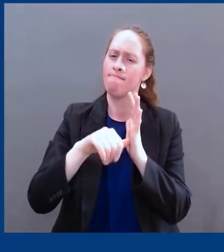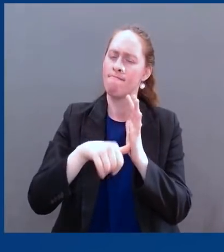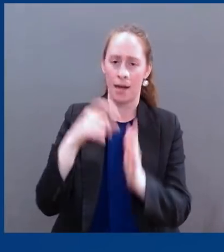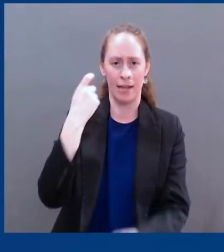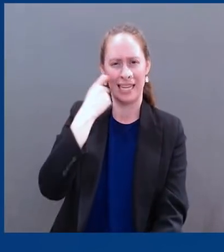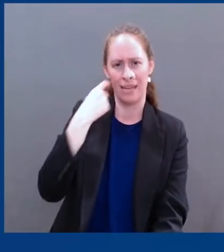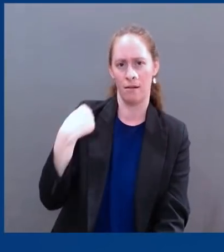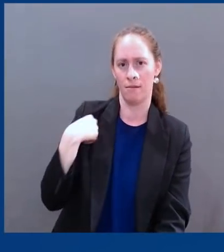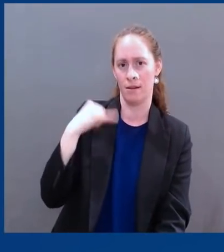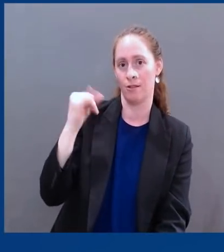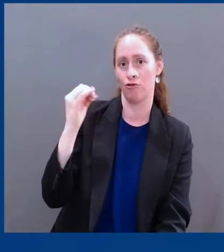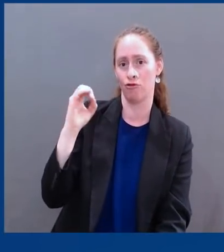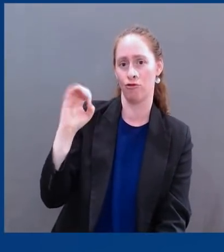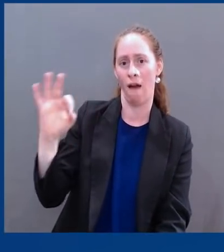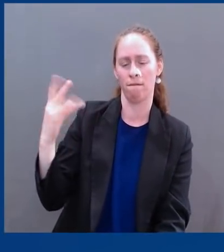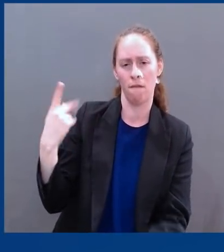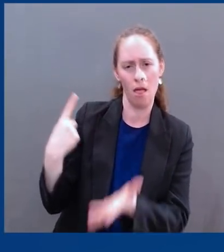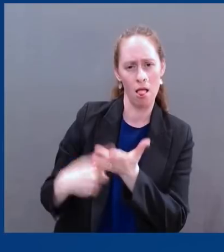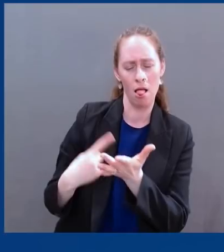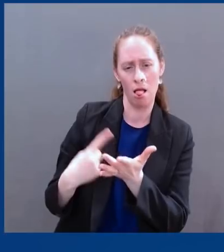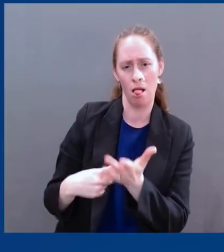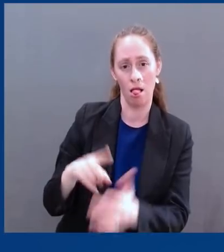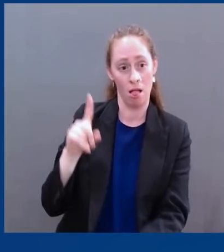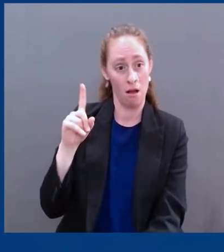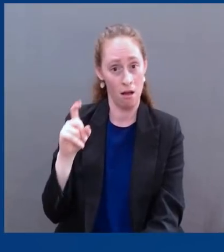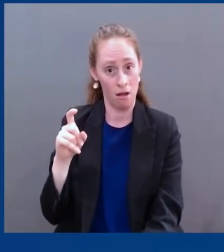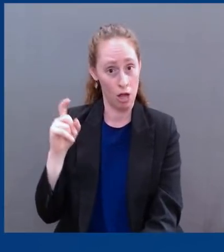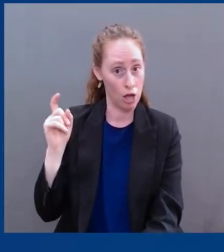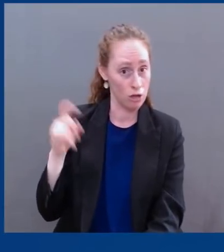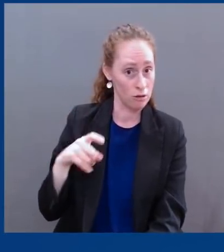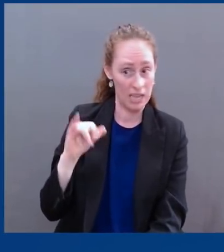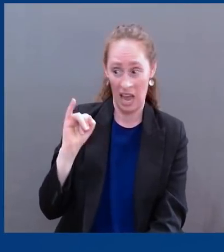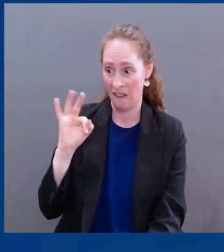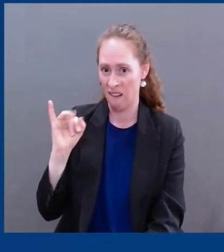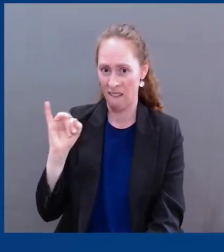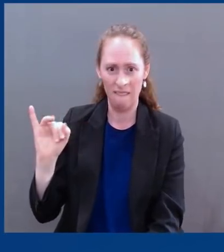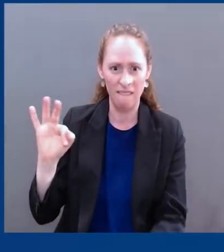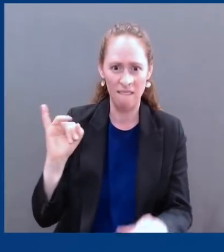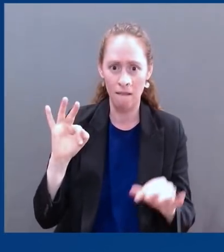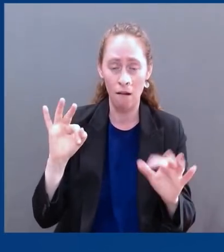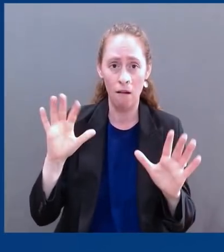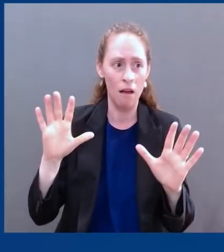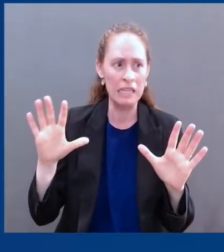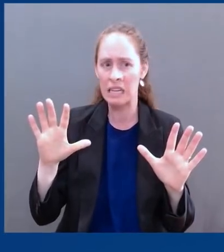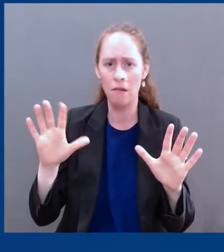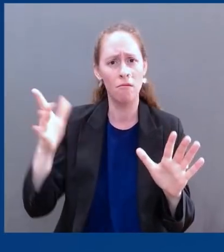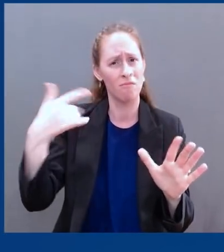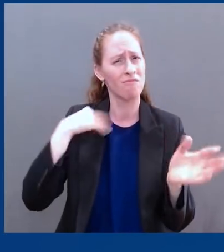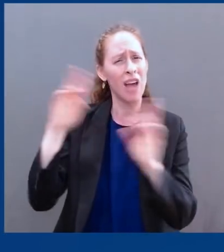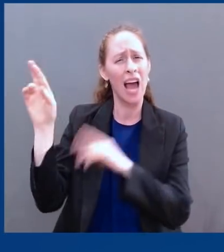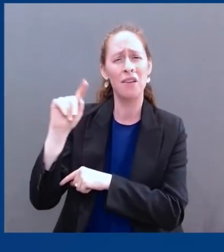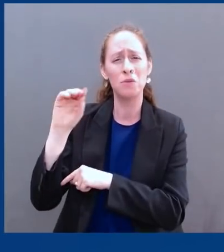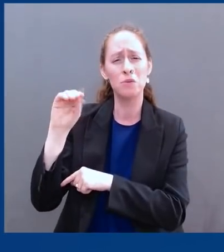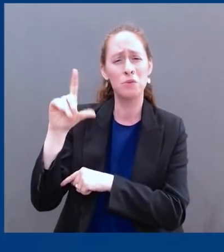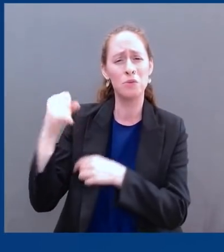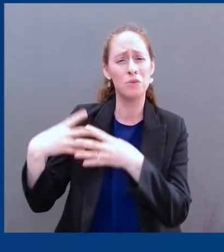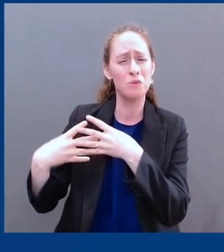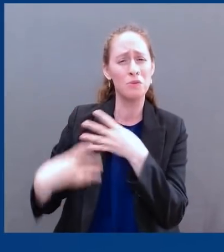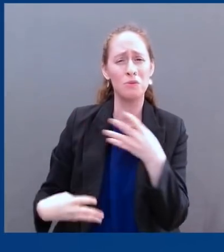should we see more BA.2, we actually have the tools -- while it is slightly more transmissible than the original Omicron, our vaccines work,